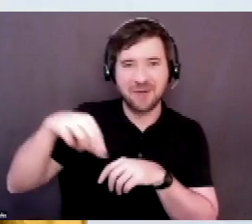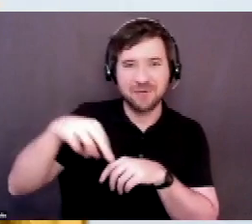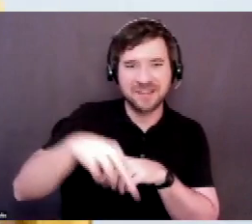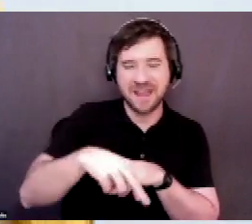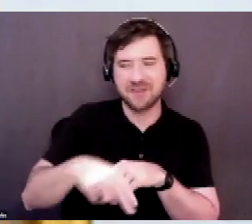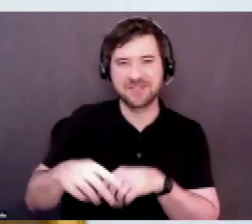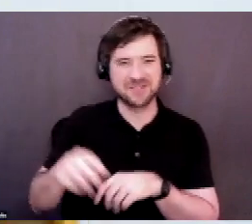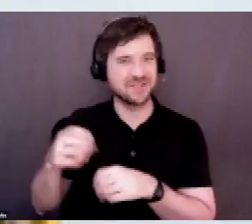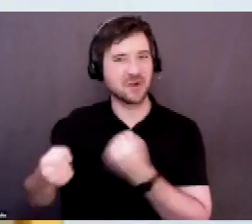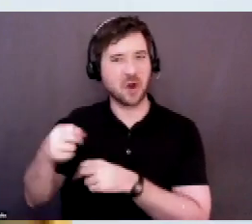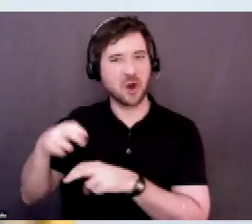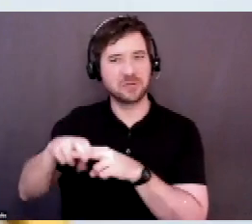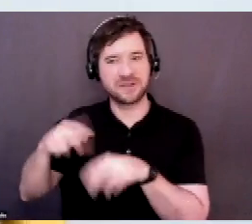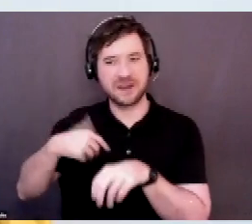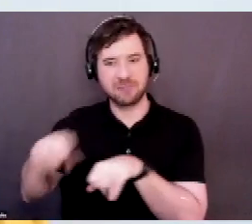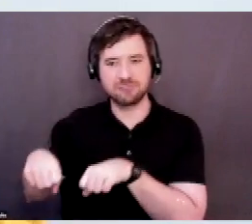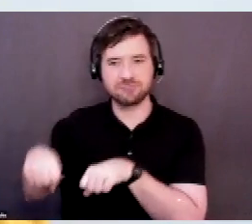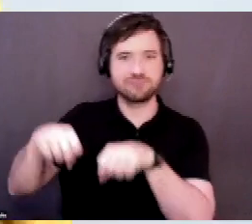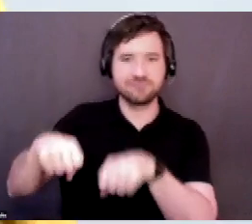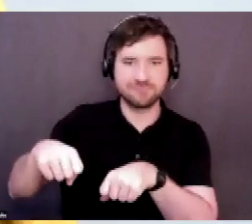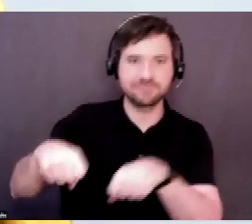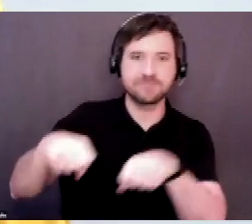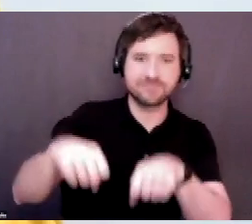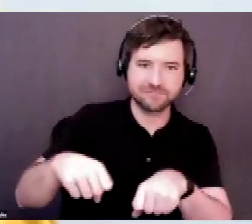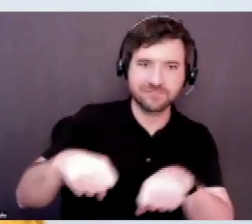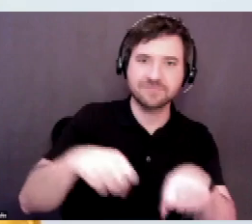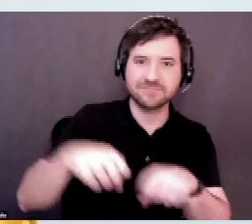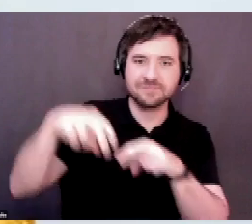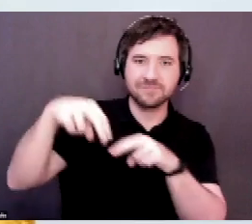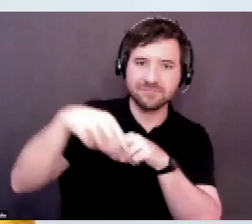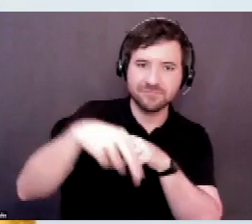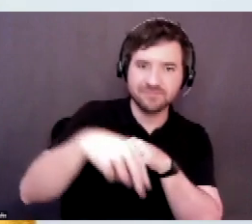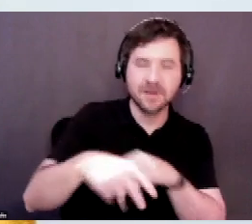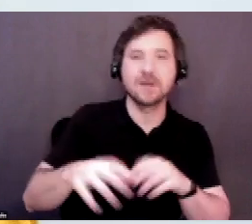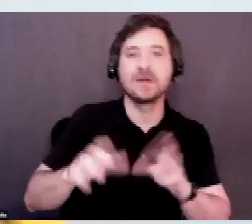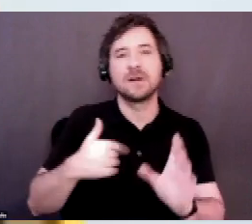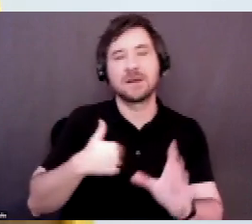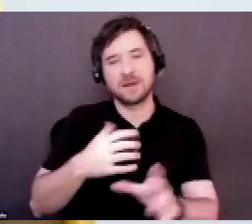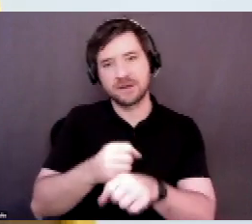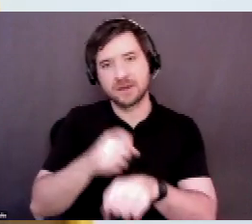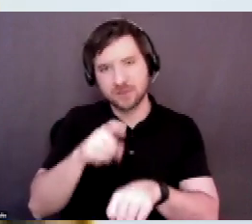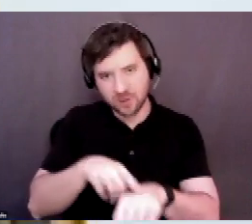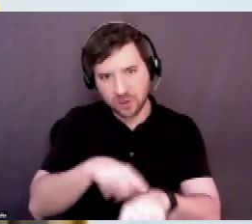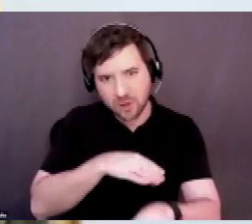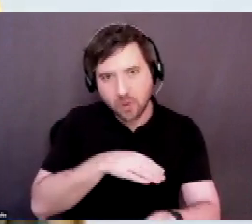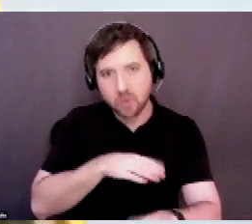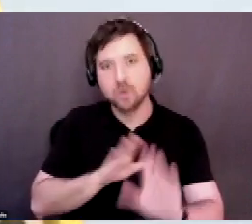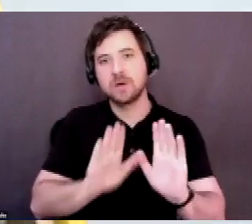So I really made sure I took my time. I'd get the baby bag first things just to make